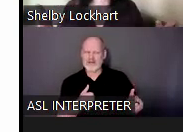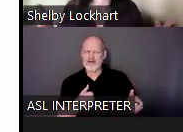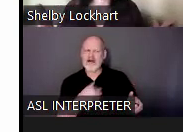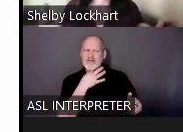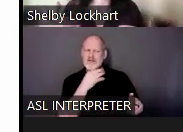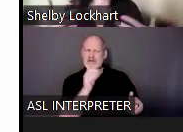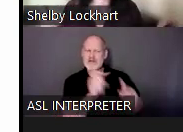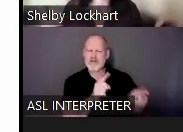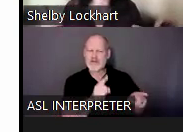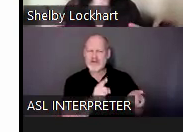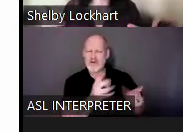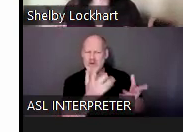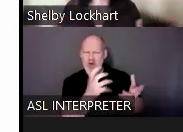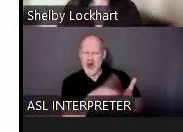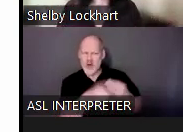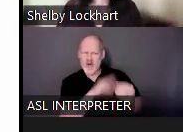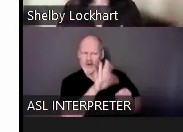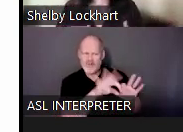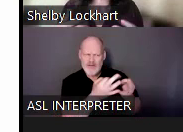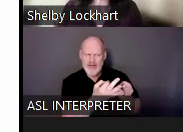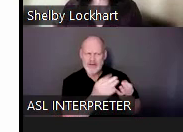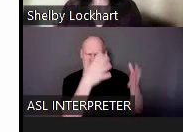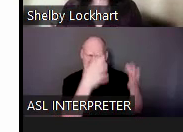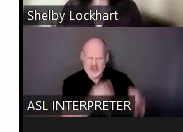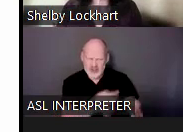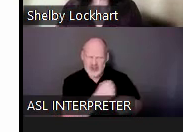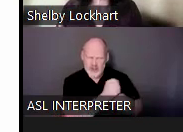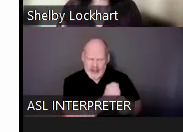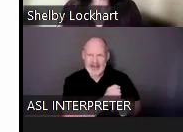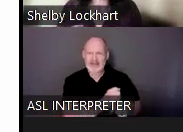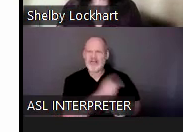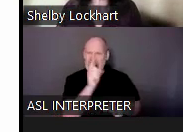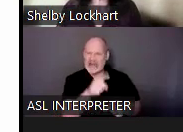as a family and the choices they're making. I need to go find out why is